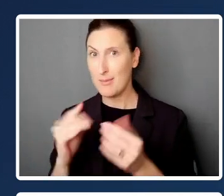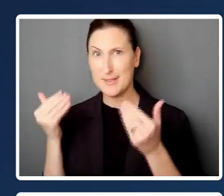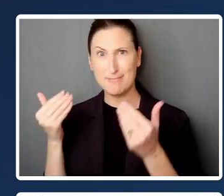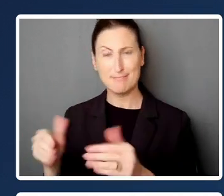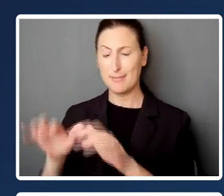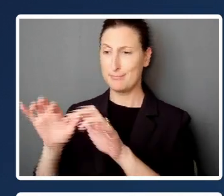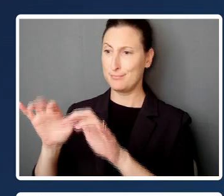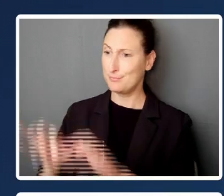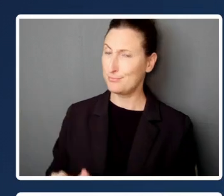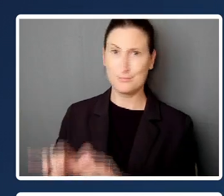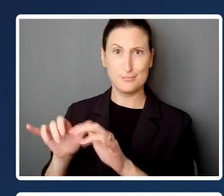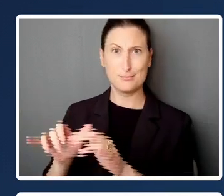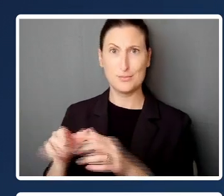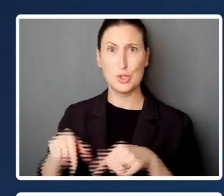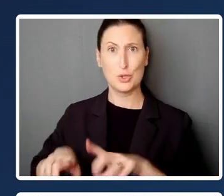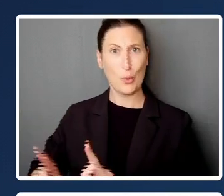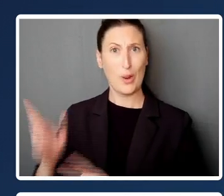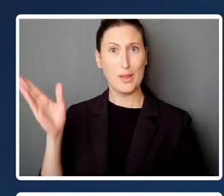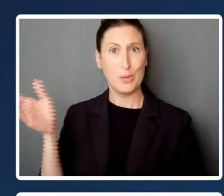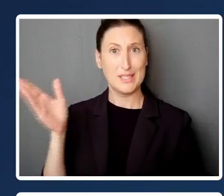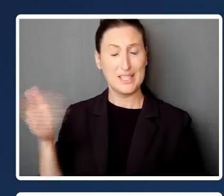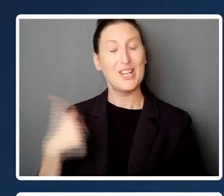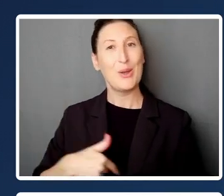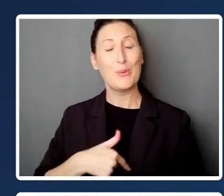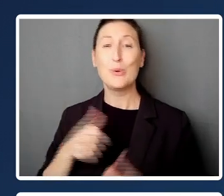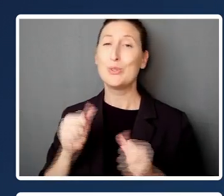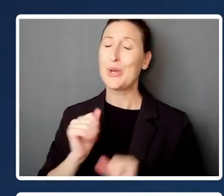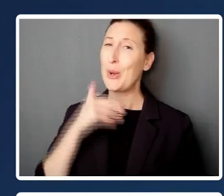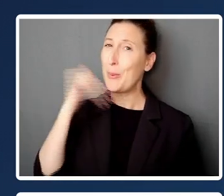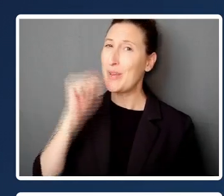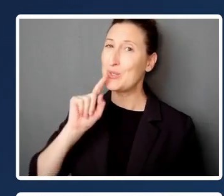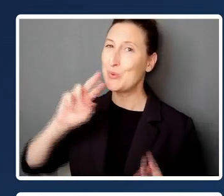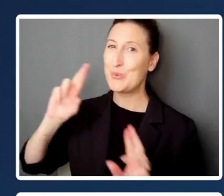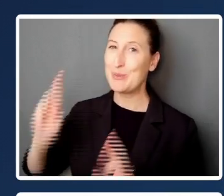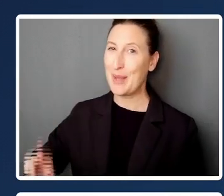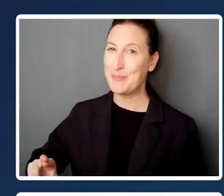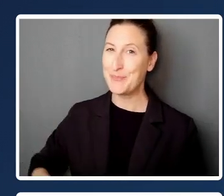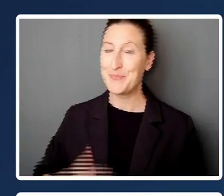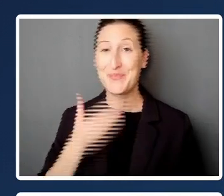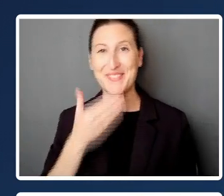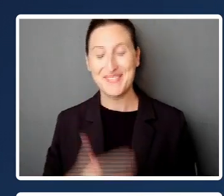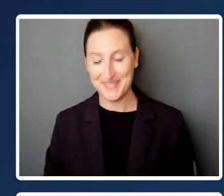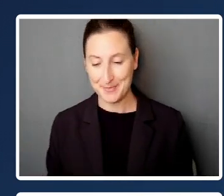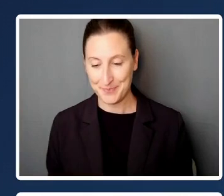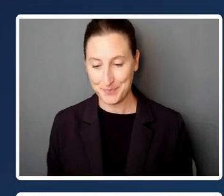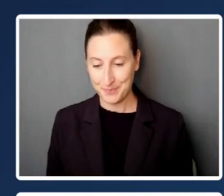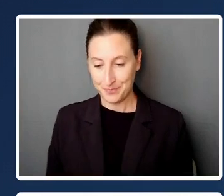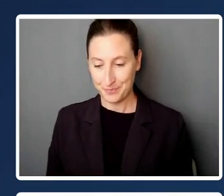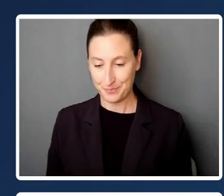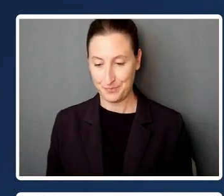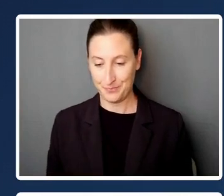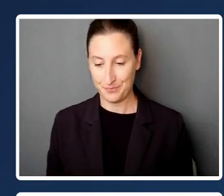the presentation, and we will do our best to respond to them. Thank you. Next slide, please.